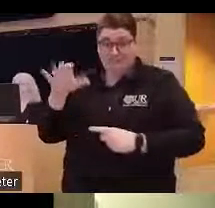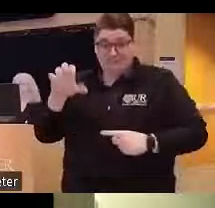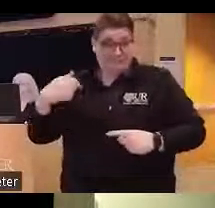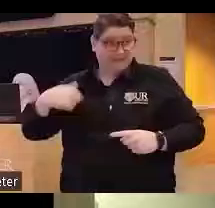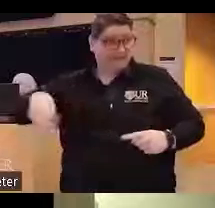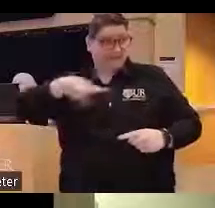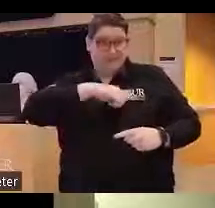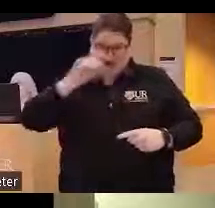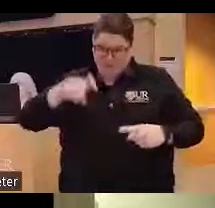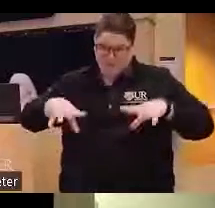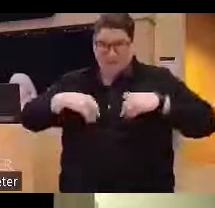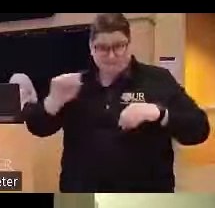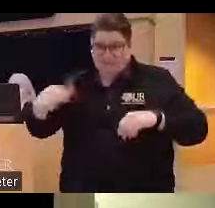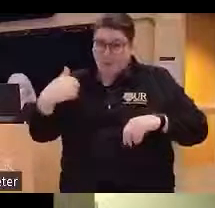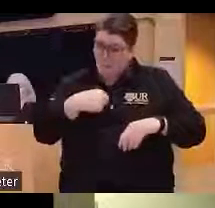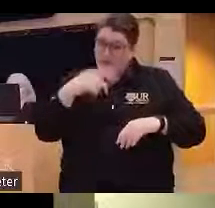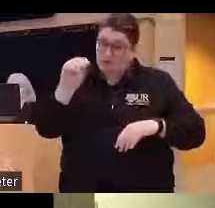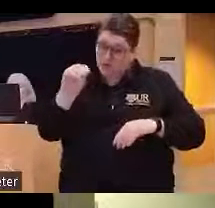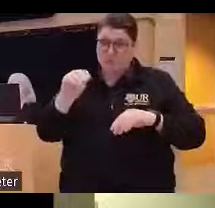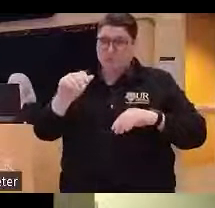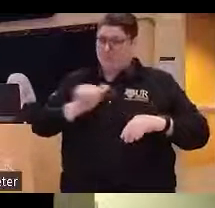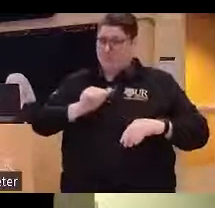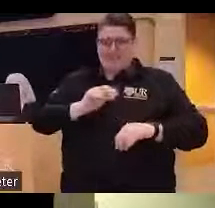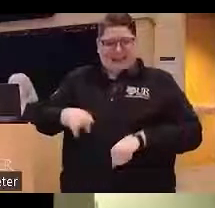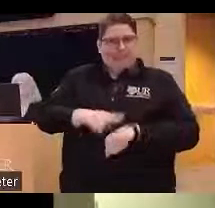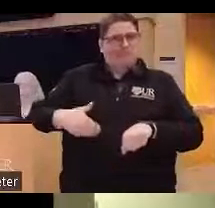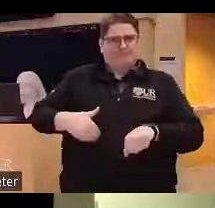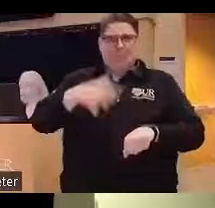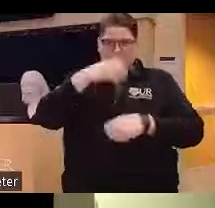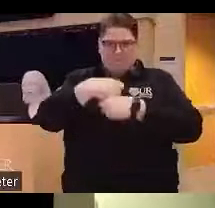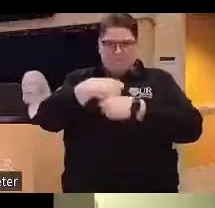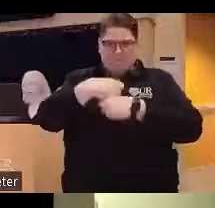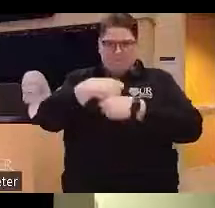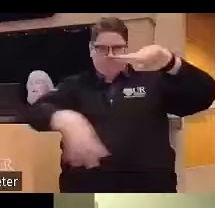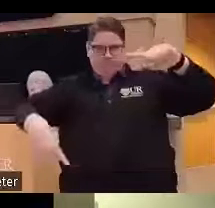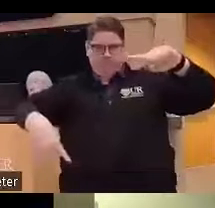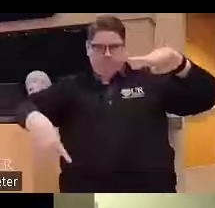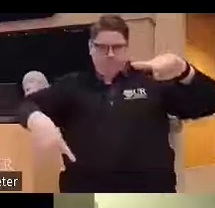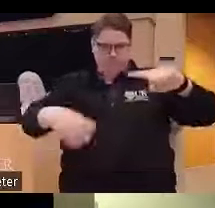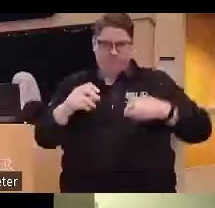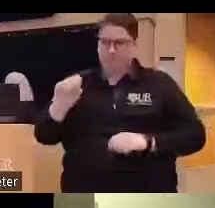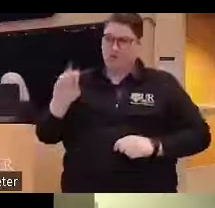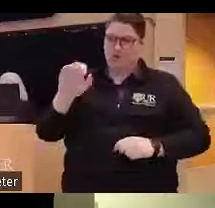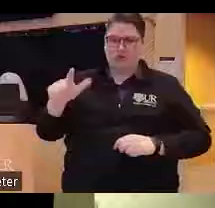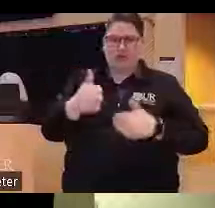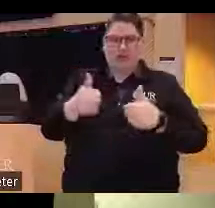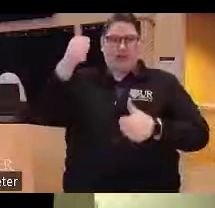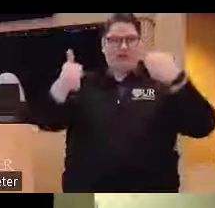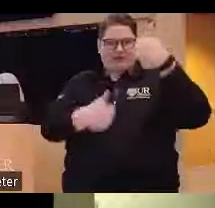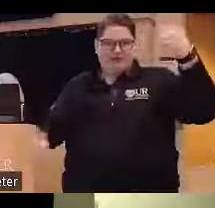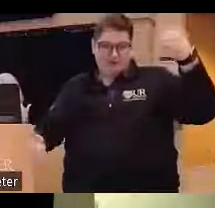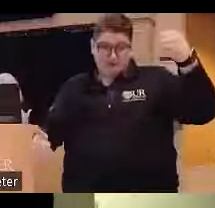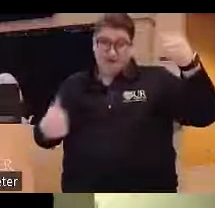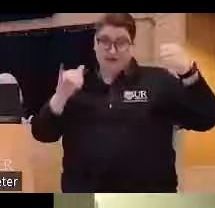that we do make hierarchies ideally a social hierarchy is established by the capacities of